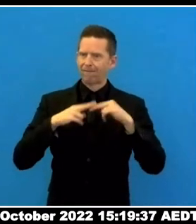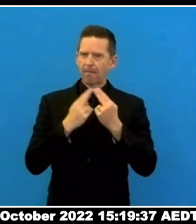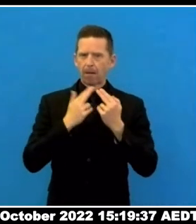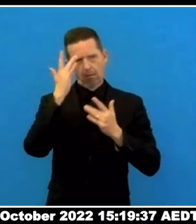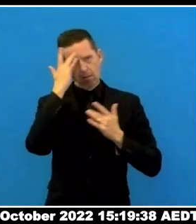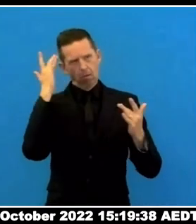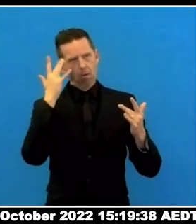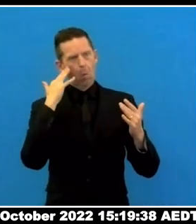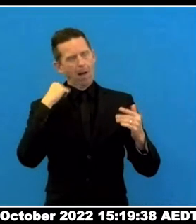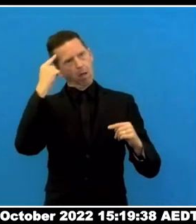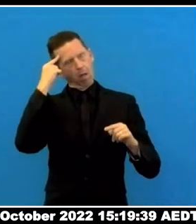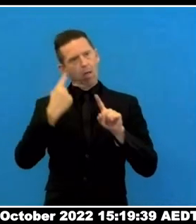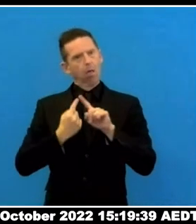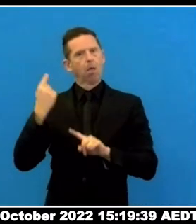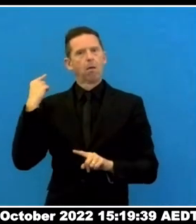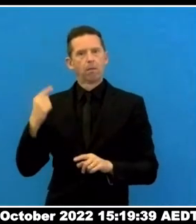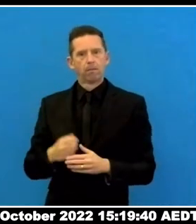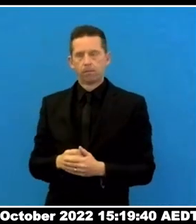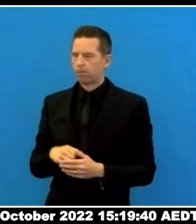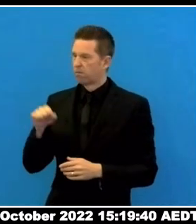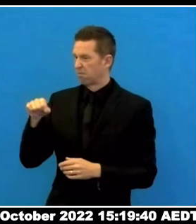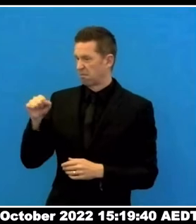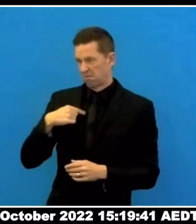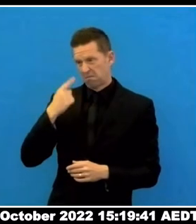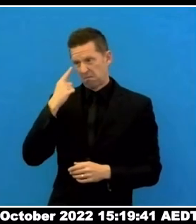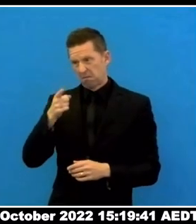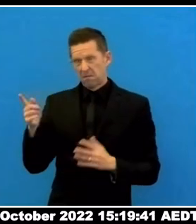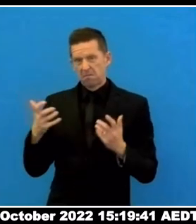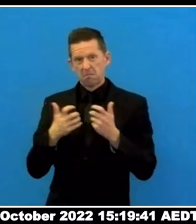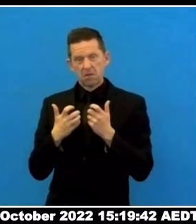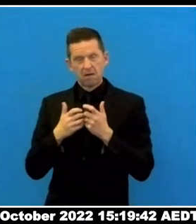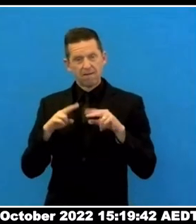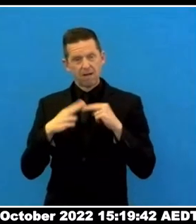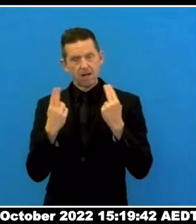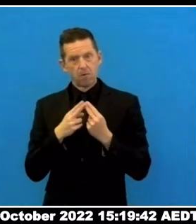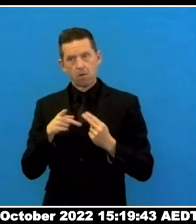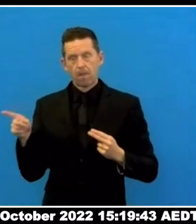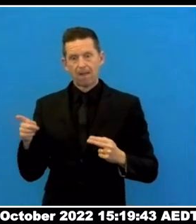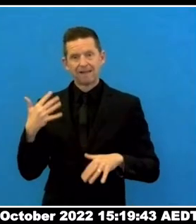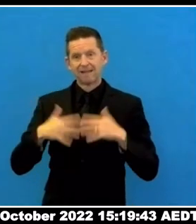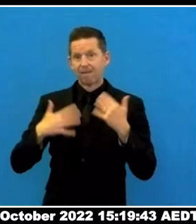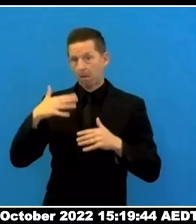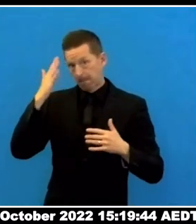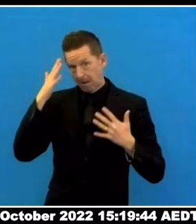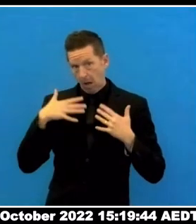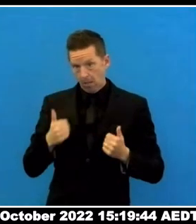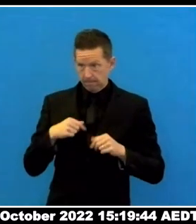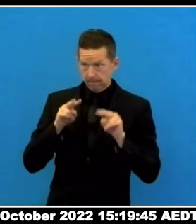Because I I witness, I saw many other families separate from mental health, from stress.